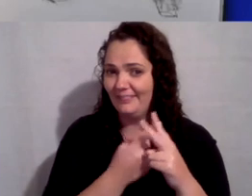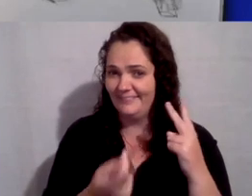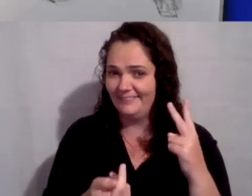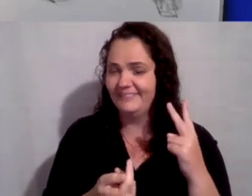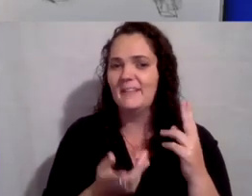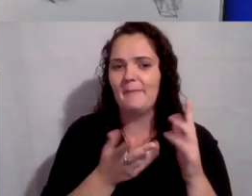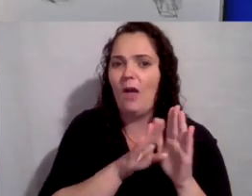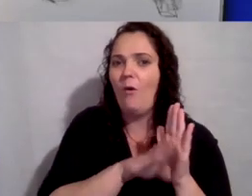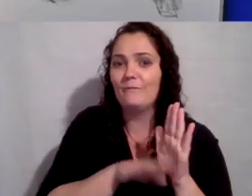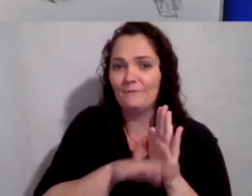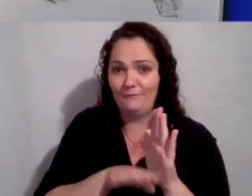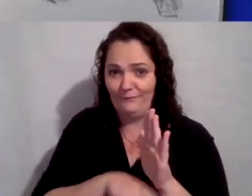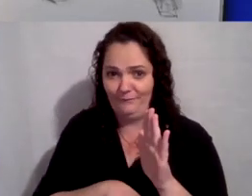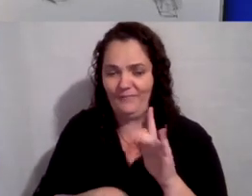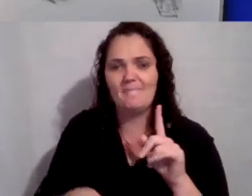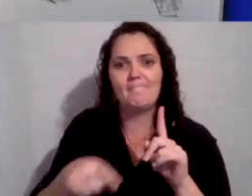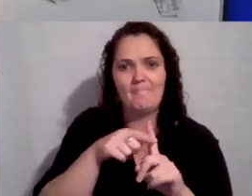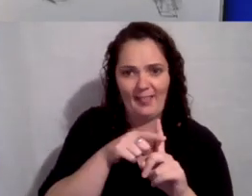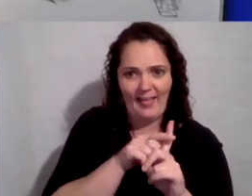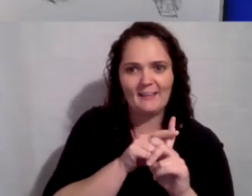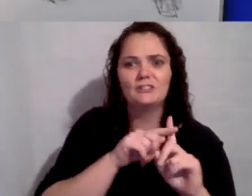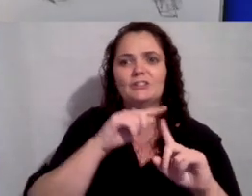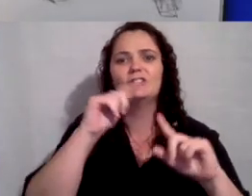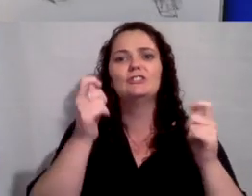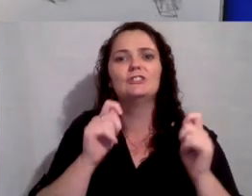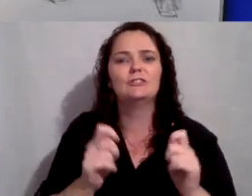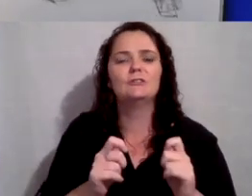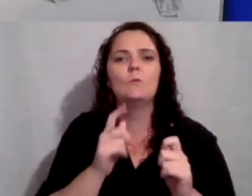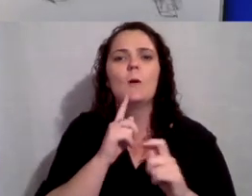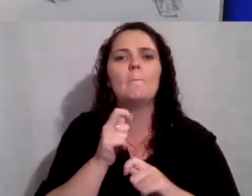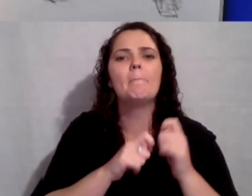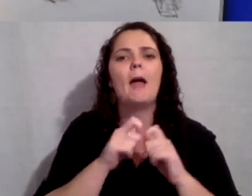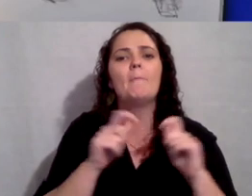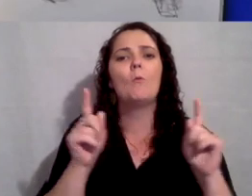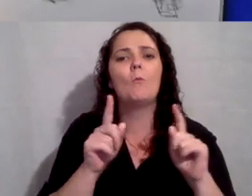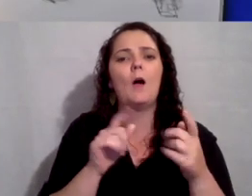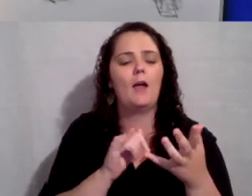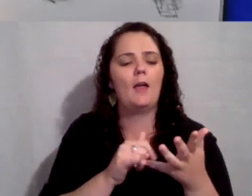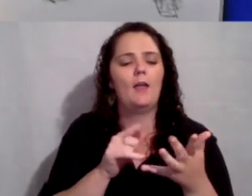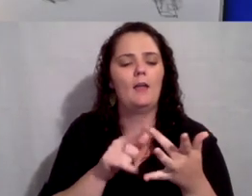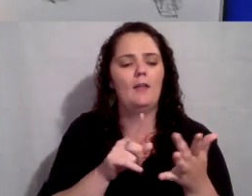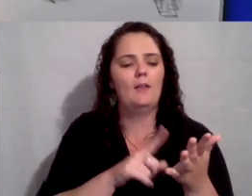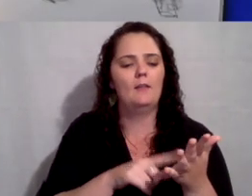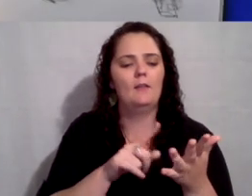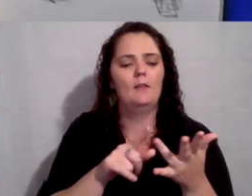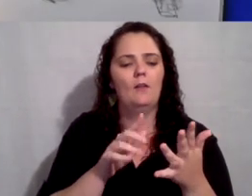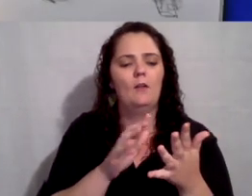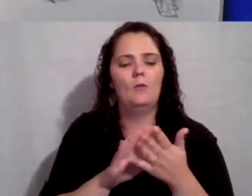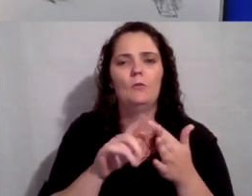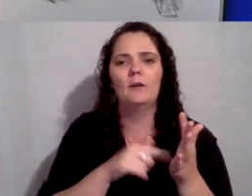with a contour technique and we're going to do this as a silhouette drawing. This is a really beautiful way of drawing too, if you've never done it